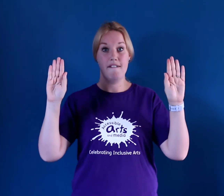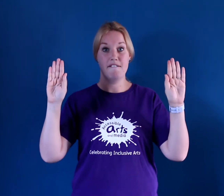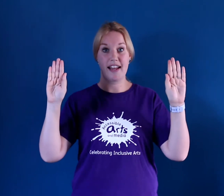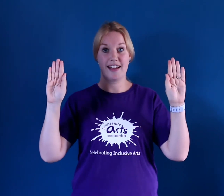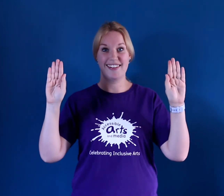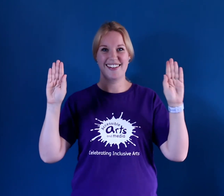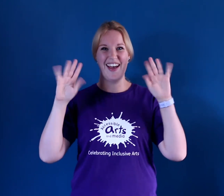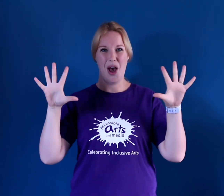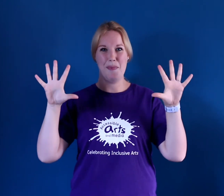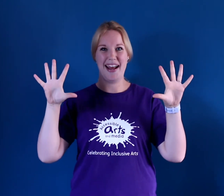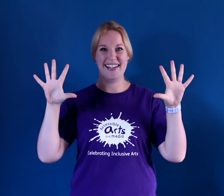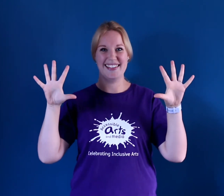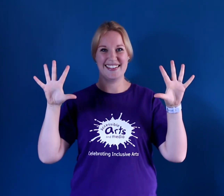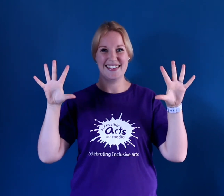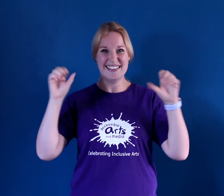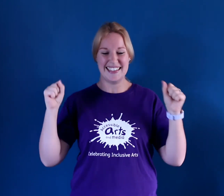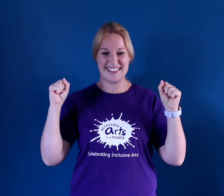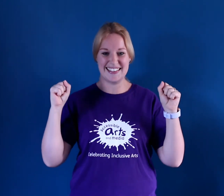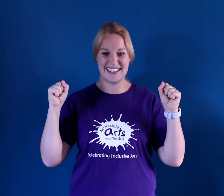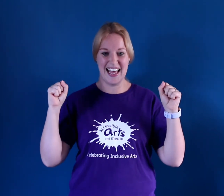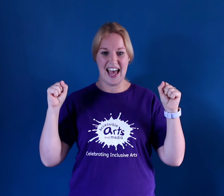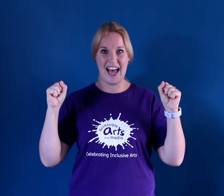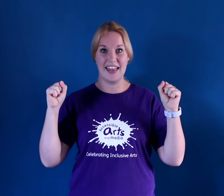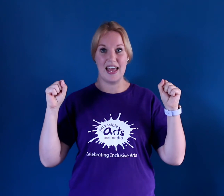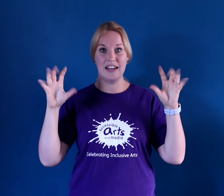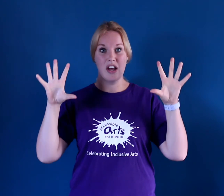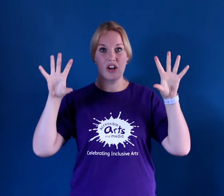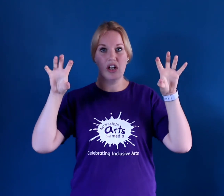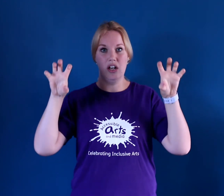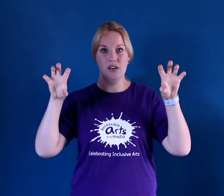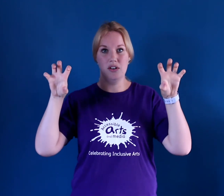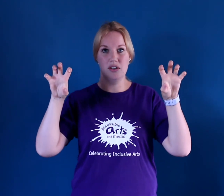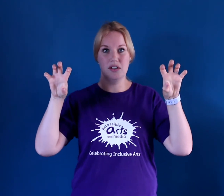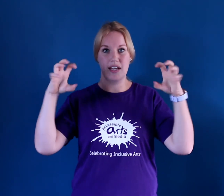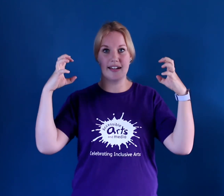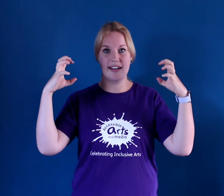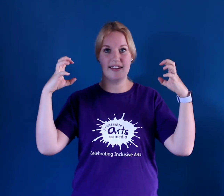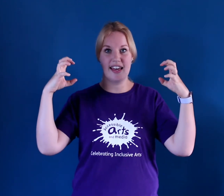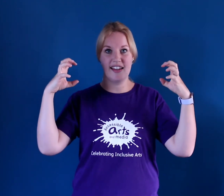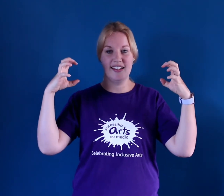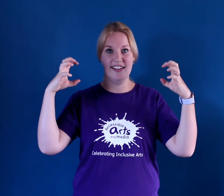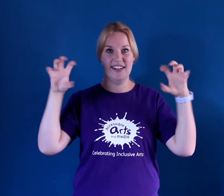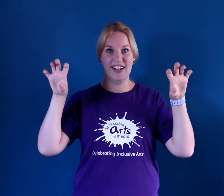So flat hand, open hand. Yes! And then clawed hand- can you see that?